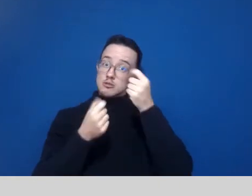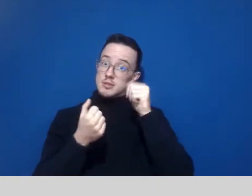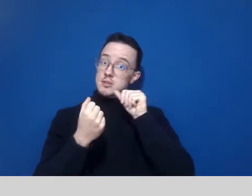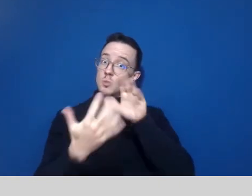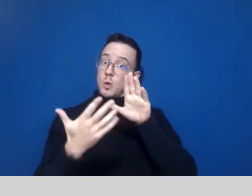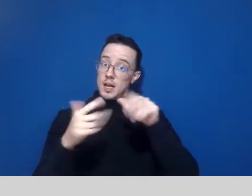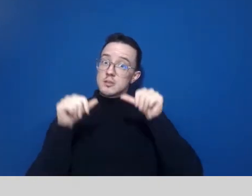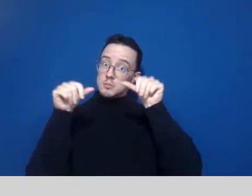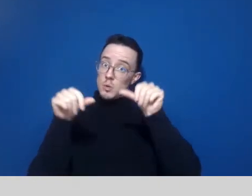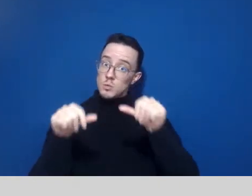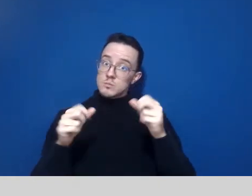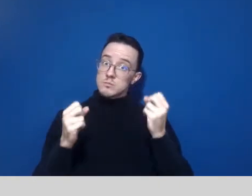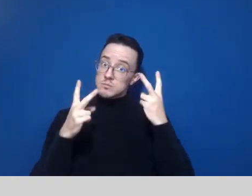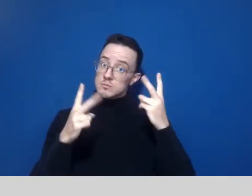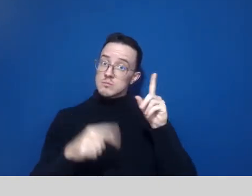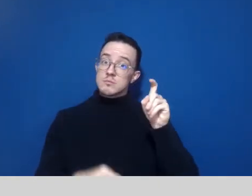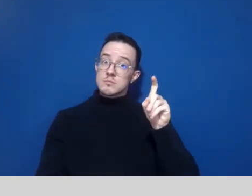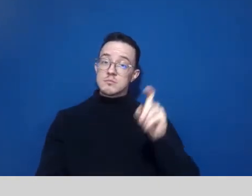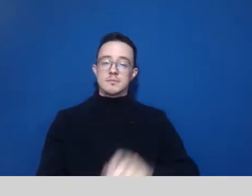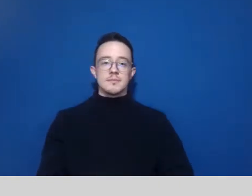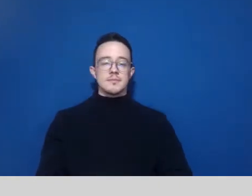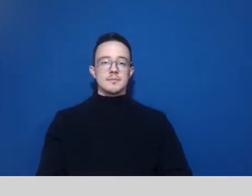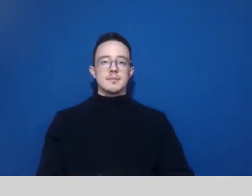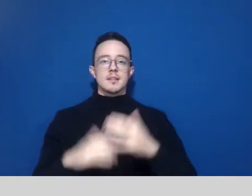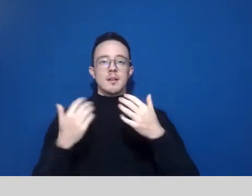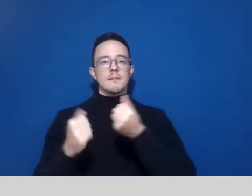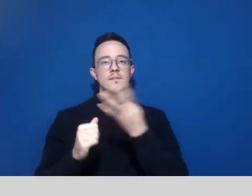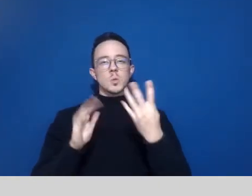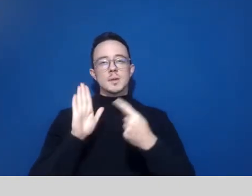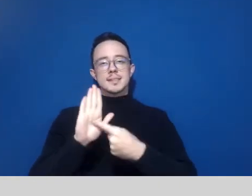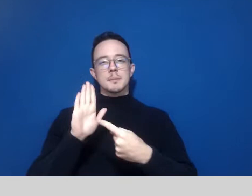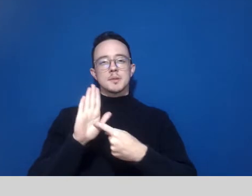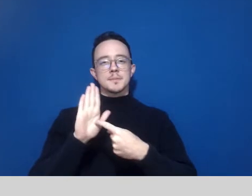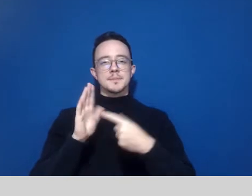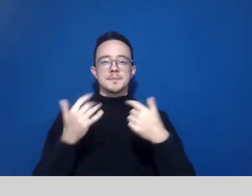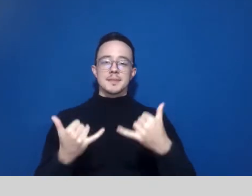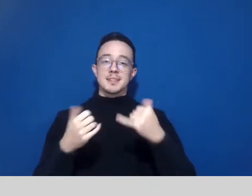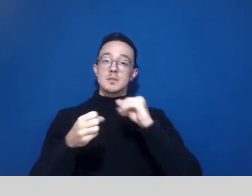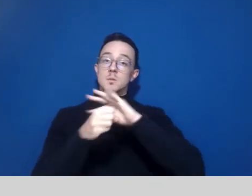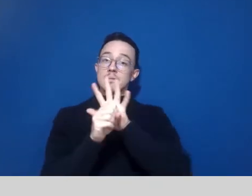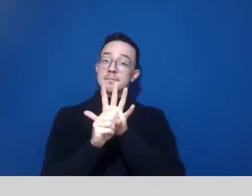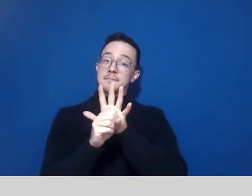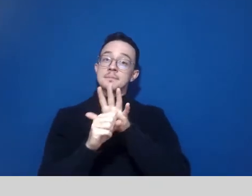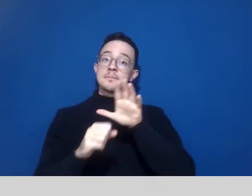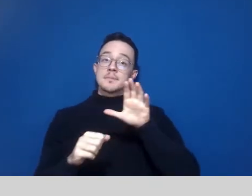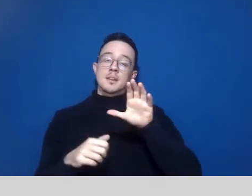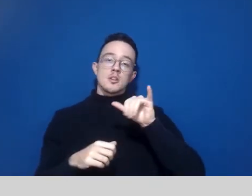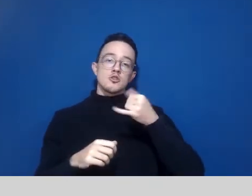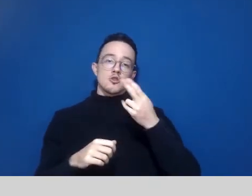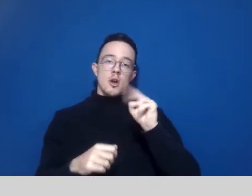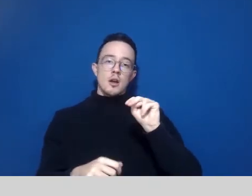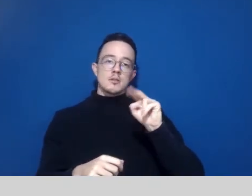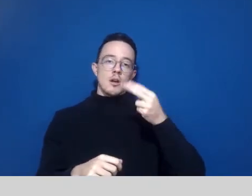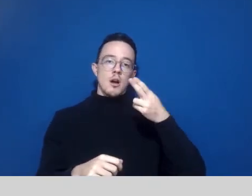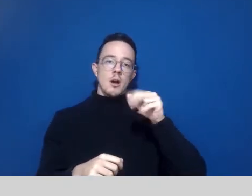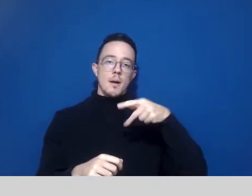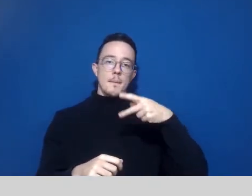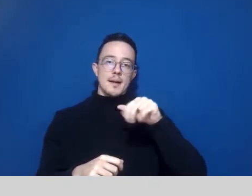I'll show you a few examples. This is Covid-19 case data, which is published online right now by Johns Hopkins University,